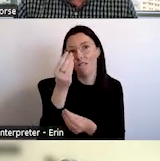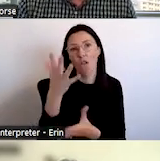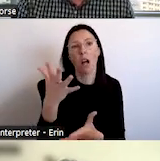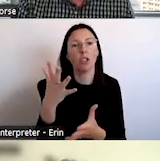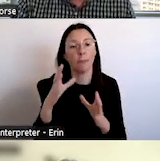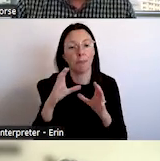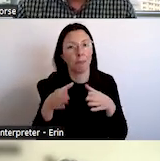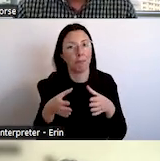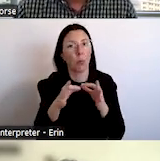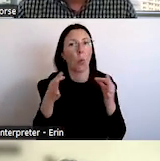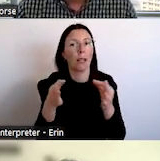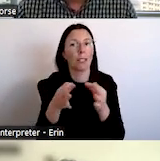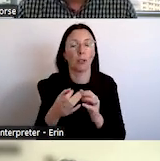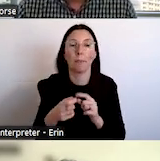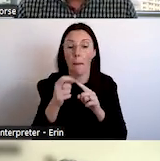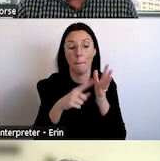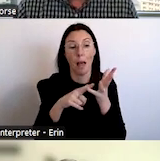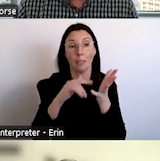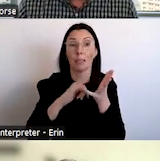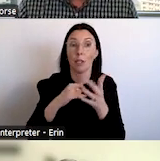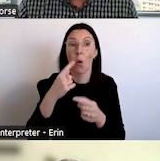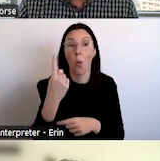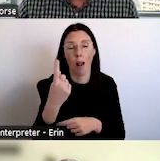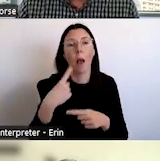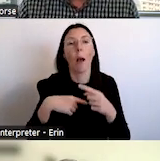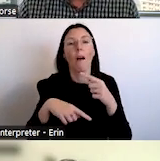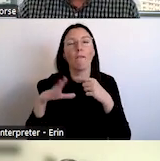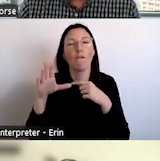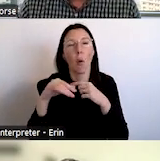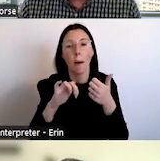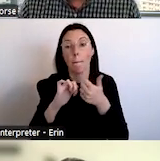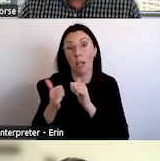comes from the partnerships and development team which incorporates our industry